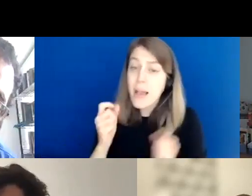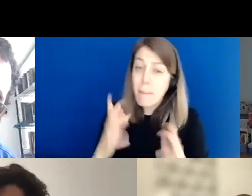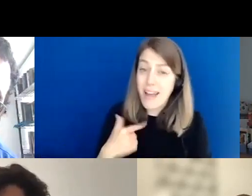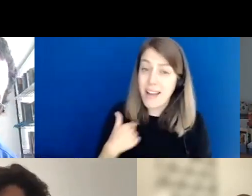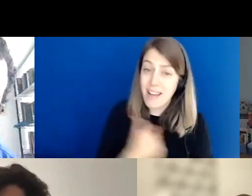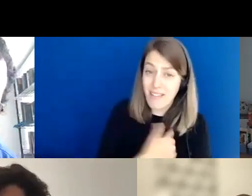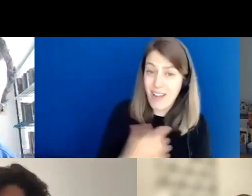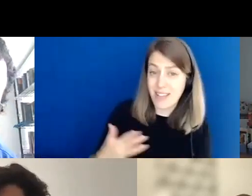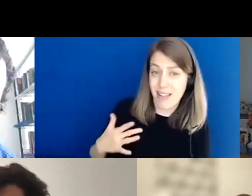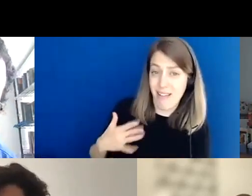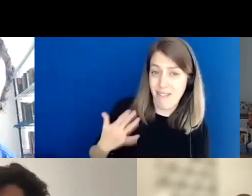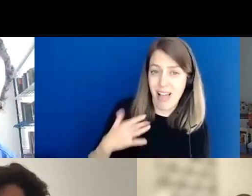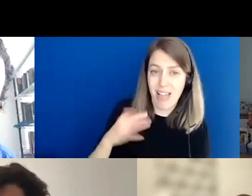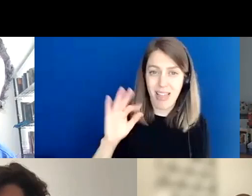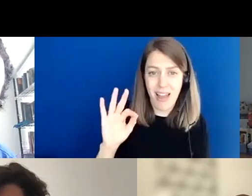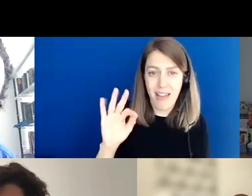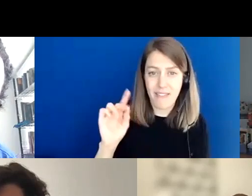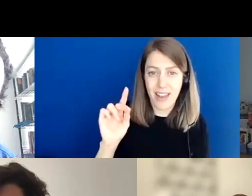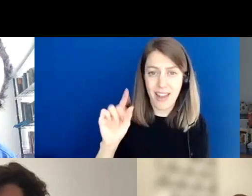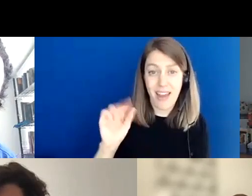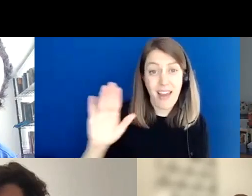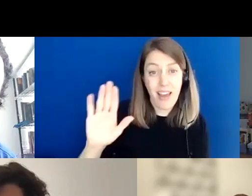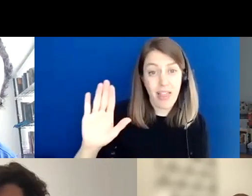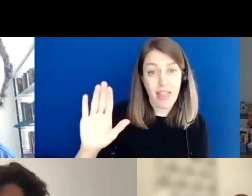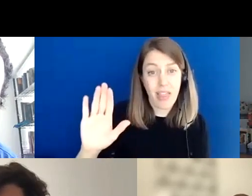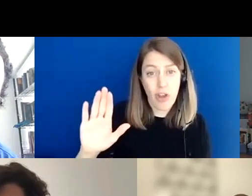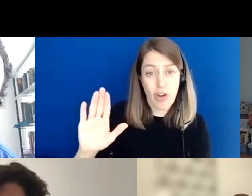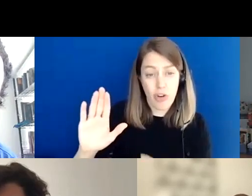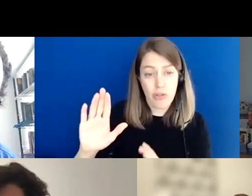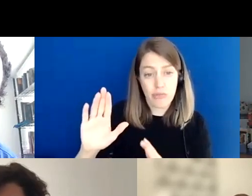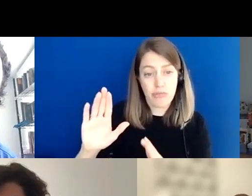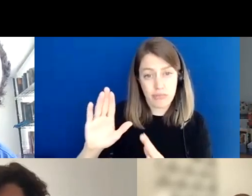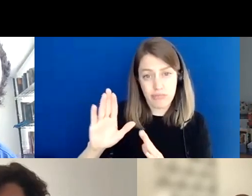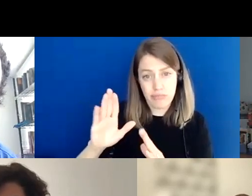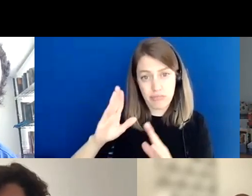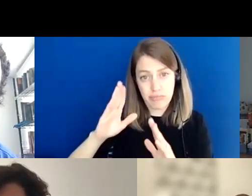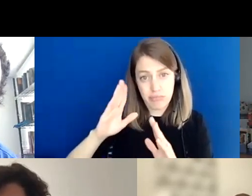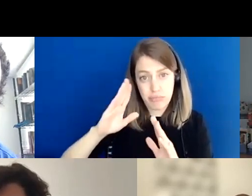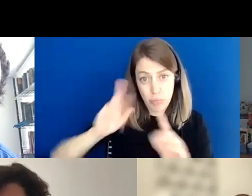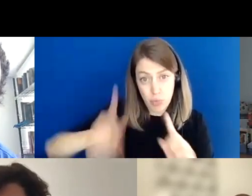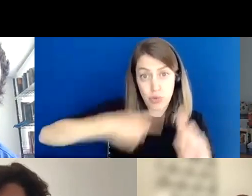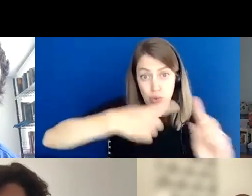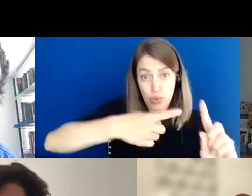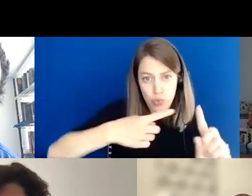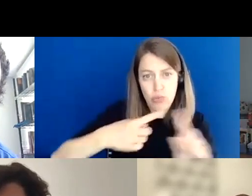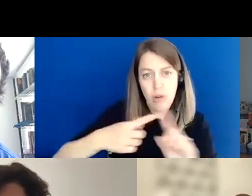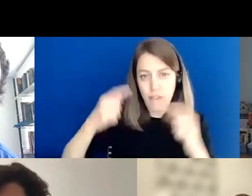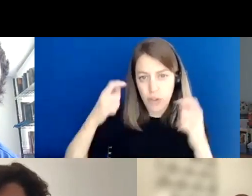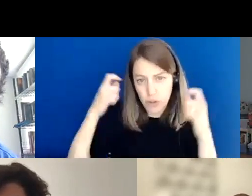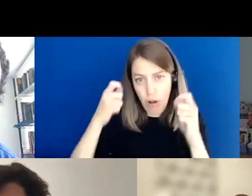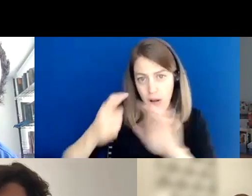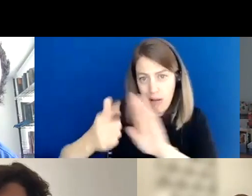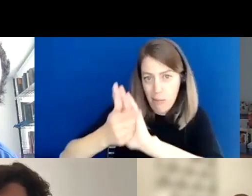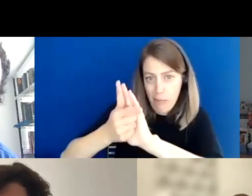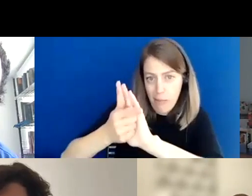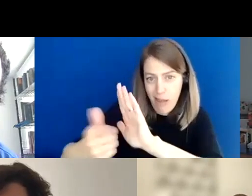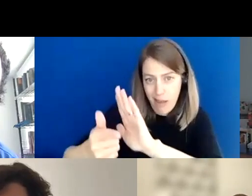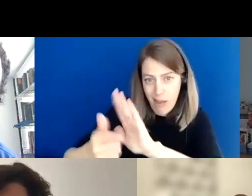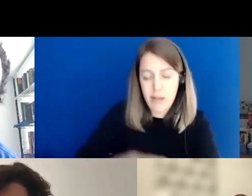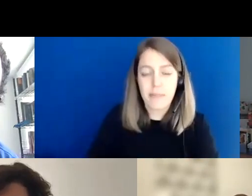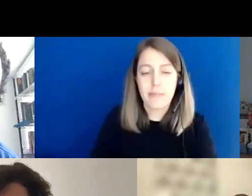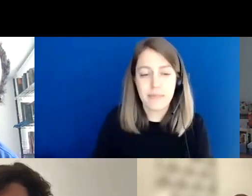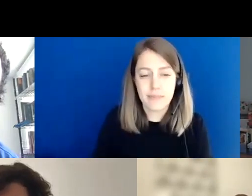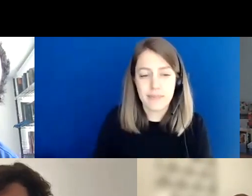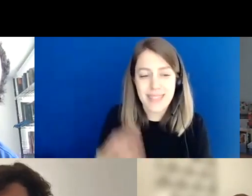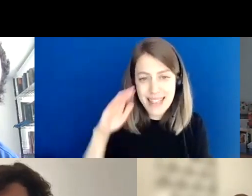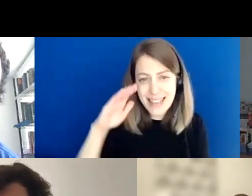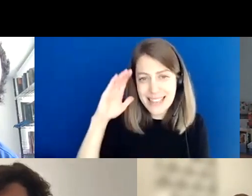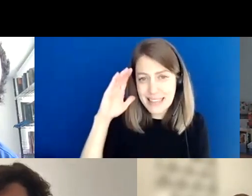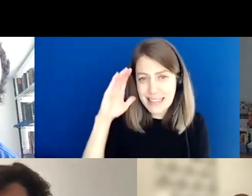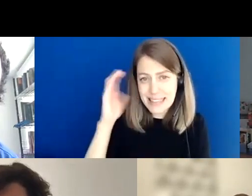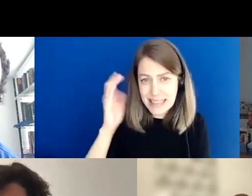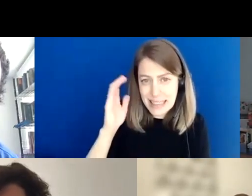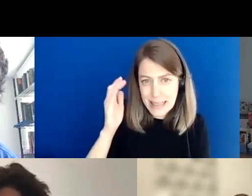the FDA's pursuit of this shock ban is that it seemed like it was going to stick.